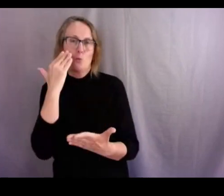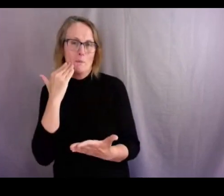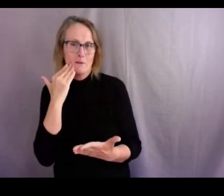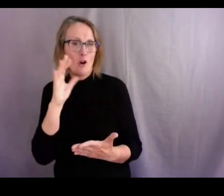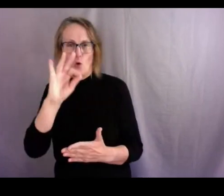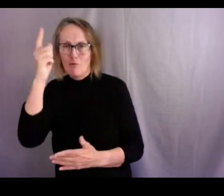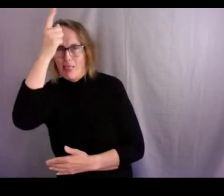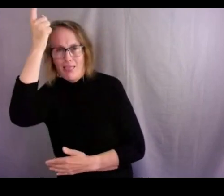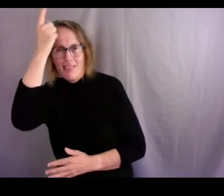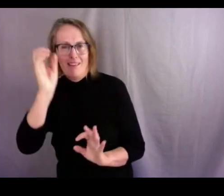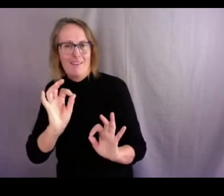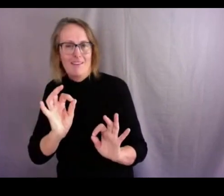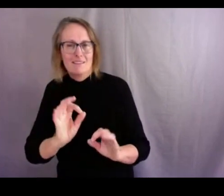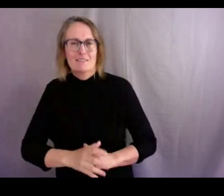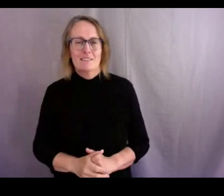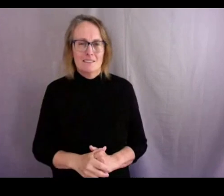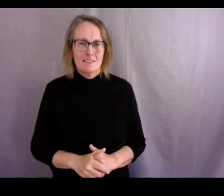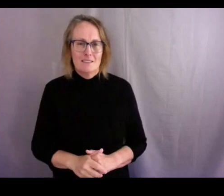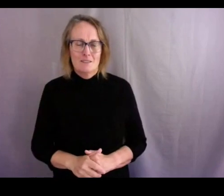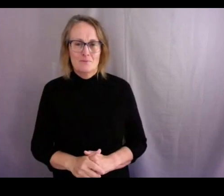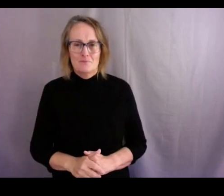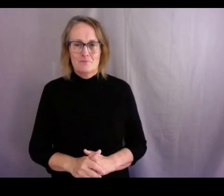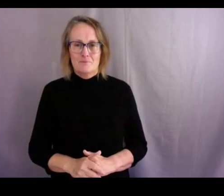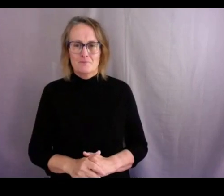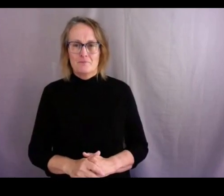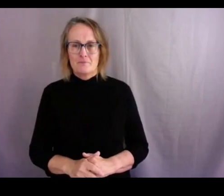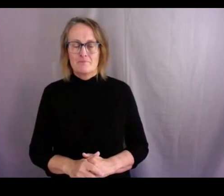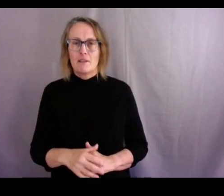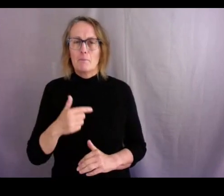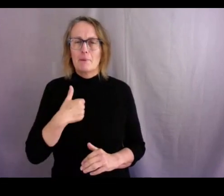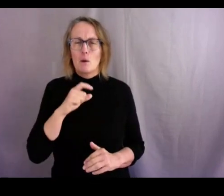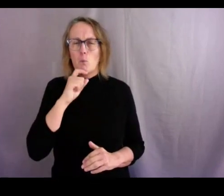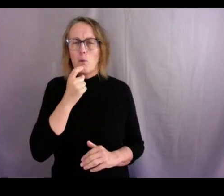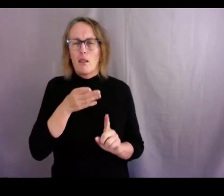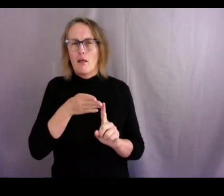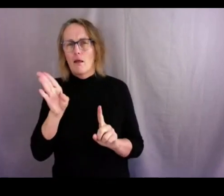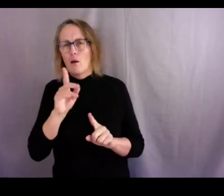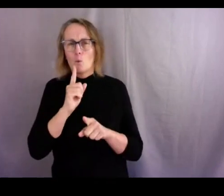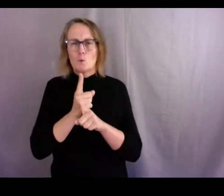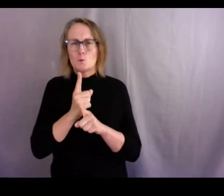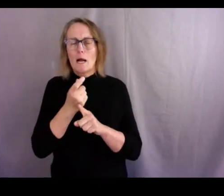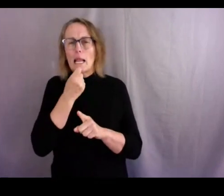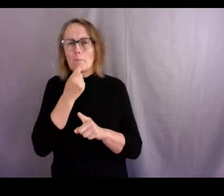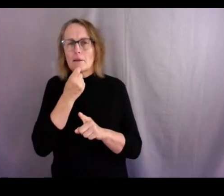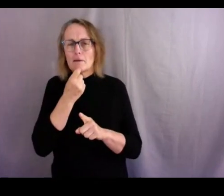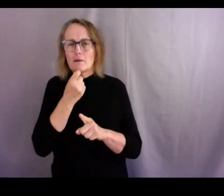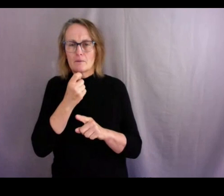I want to make a jump briefly to another hemisphere, to Martinique in the Caribbean